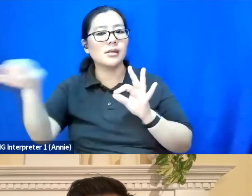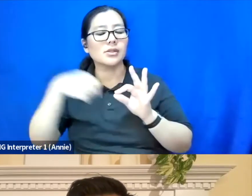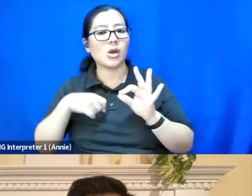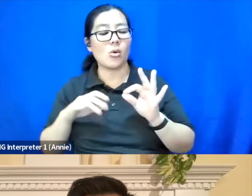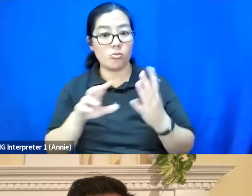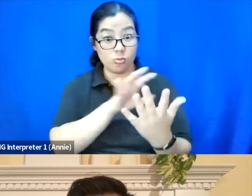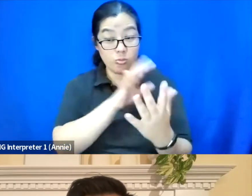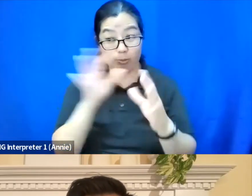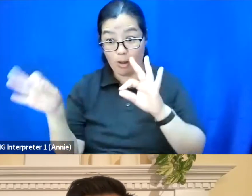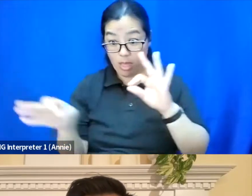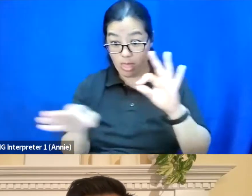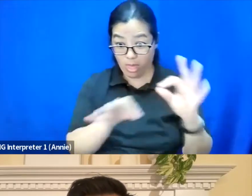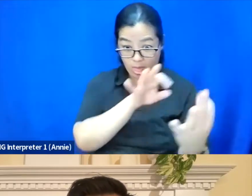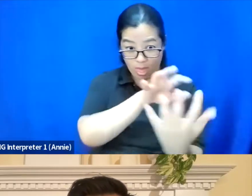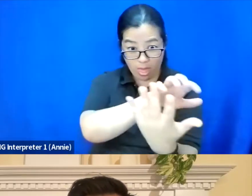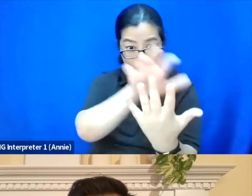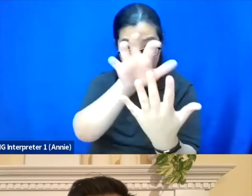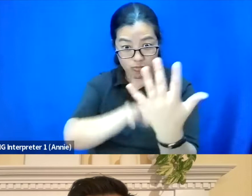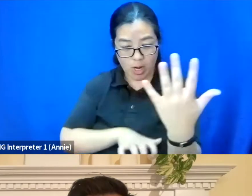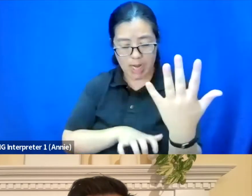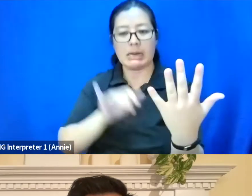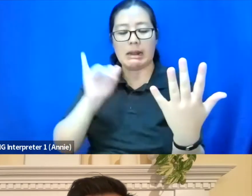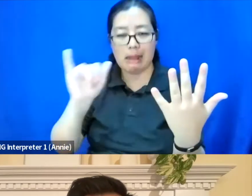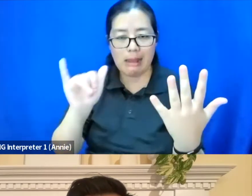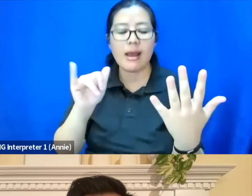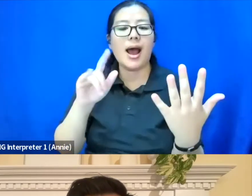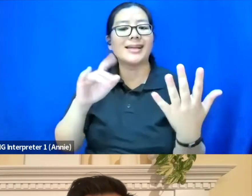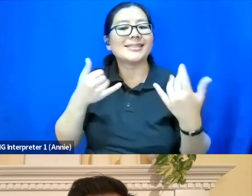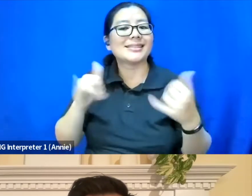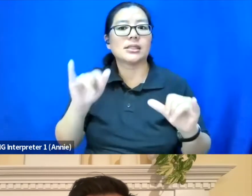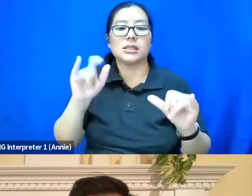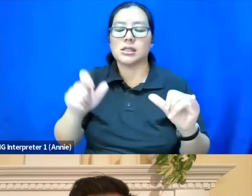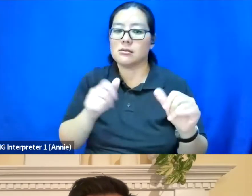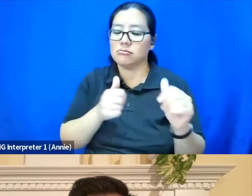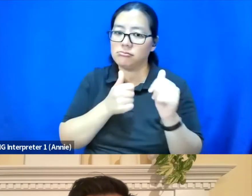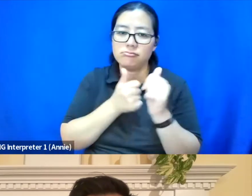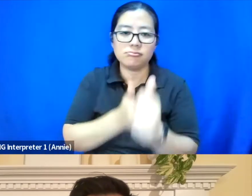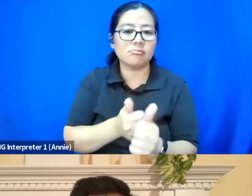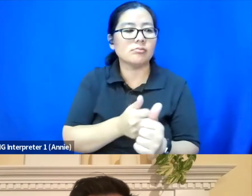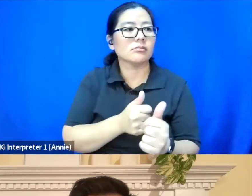with a really funny, genuine, authentic friend who is just being very mischievous